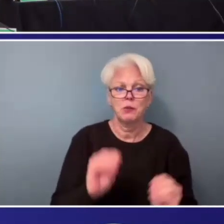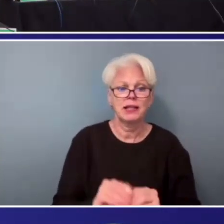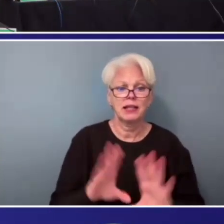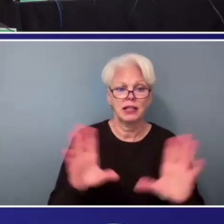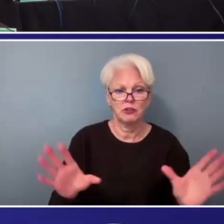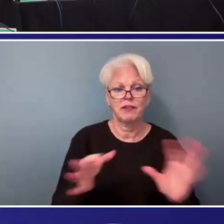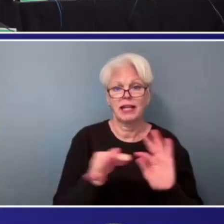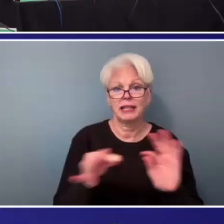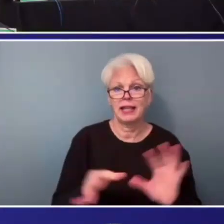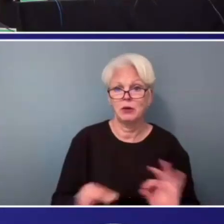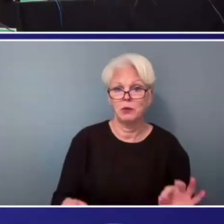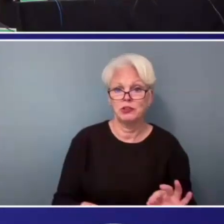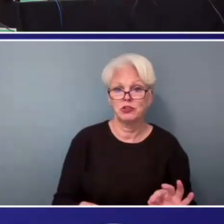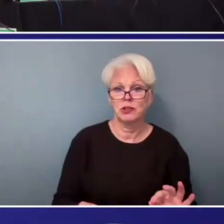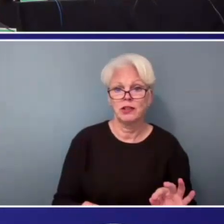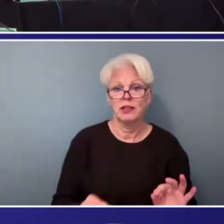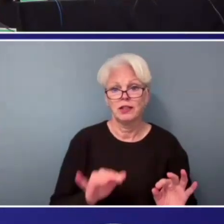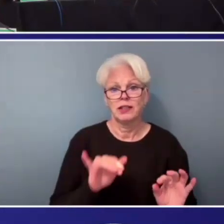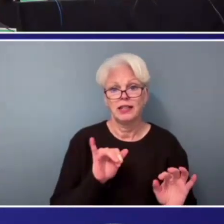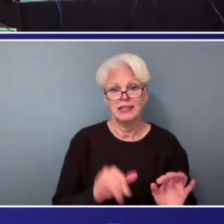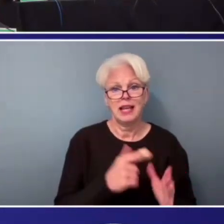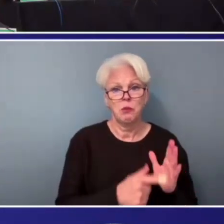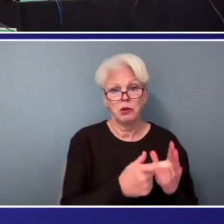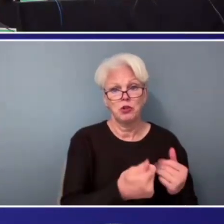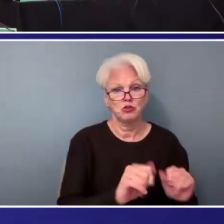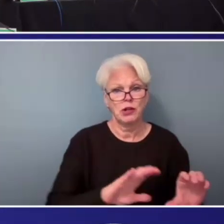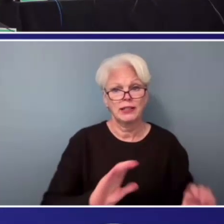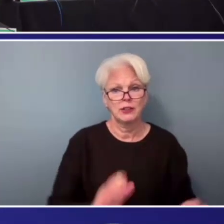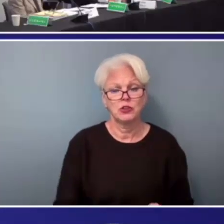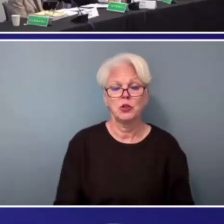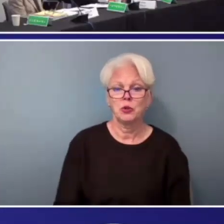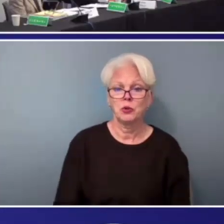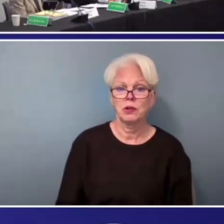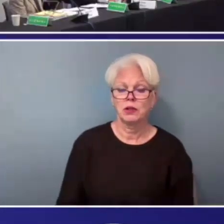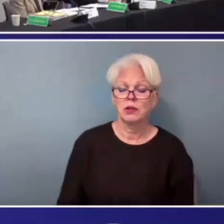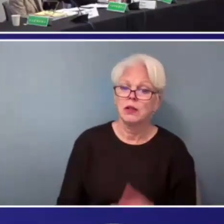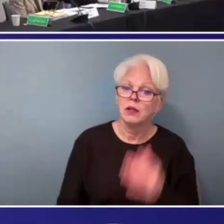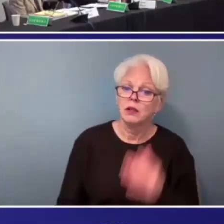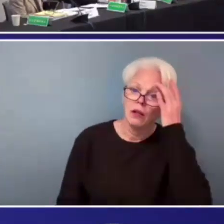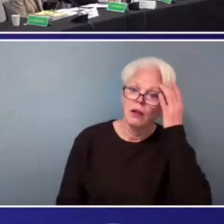Is that what you are trying to do? So again, it's sort of like --